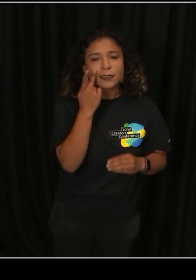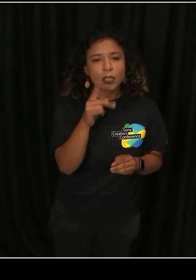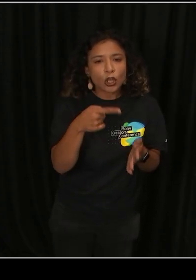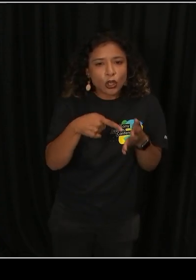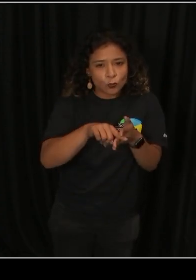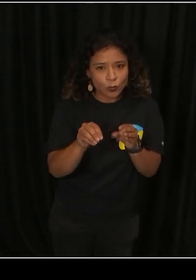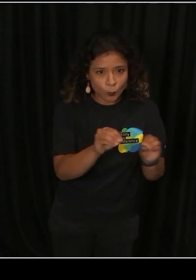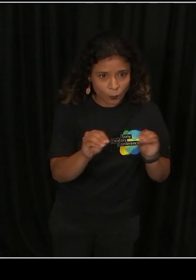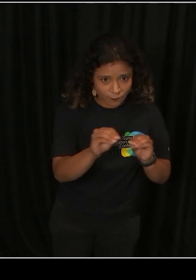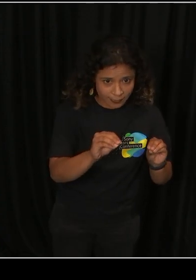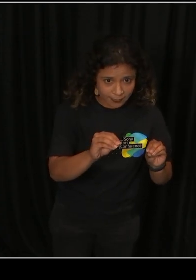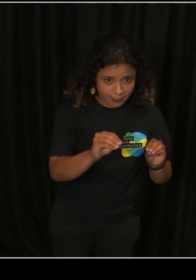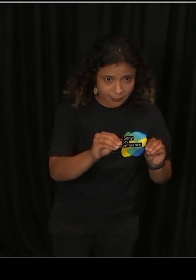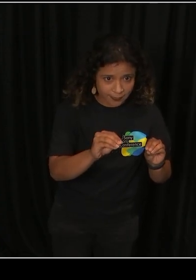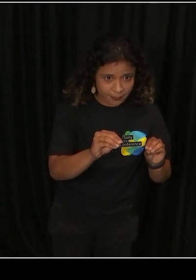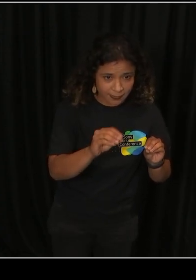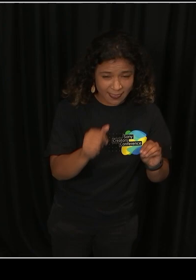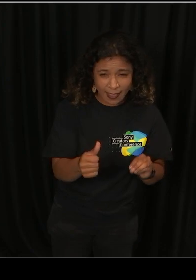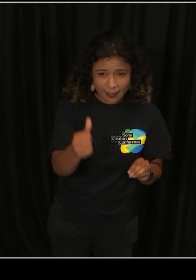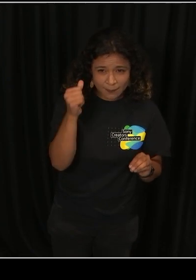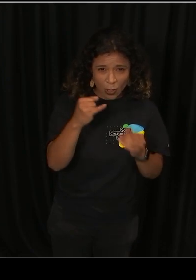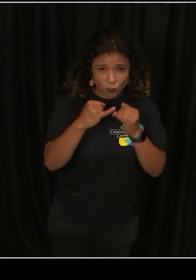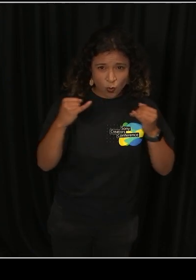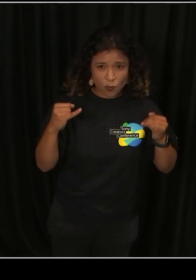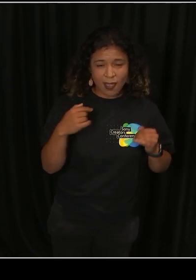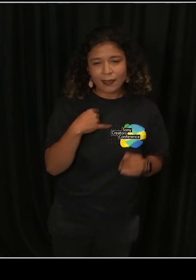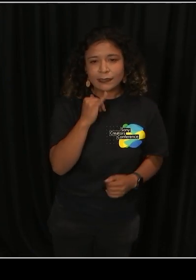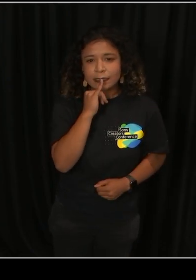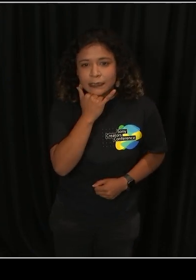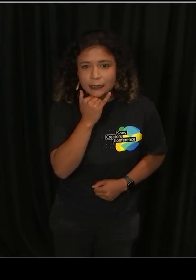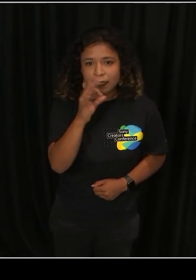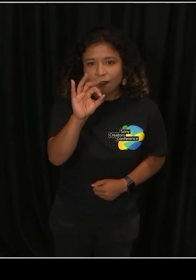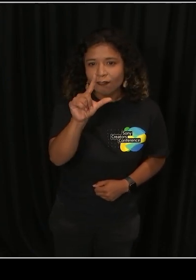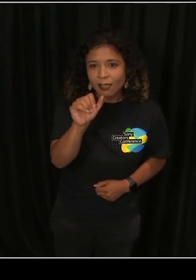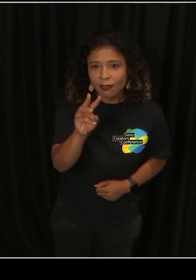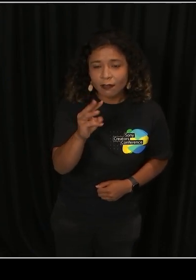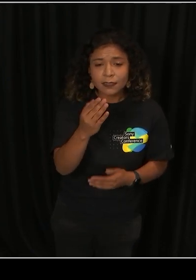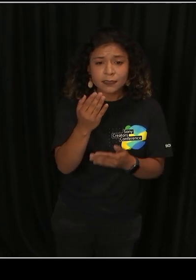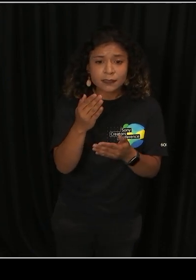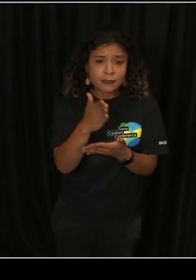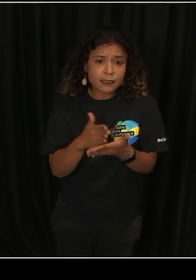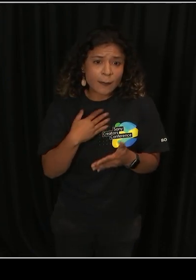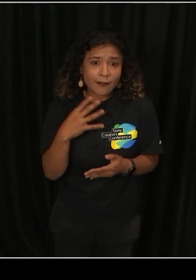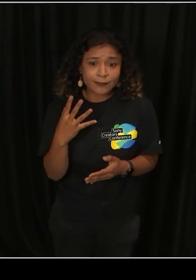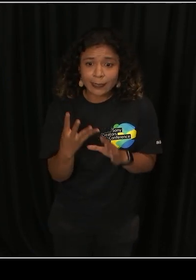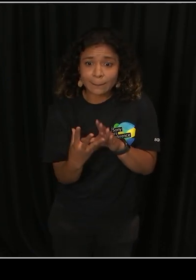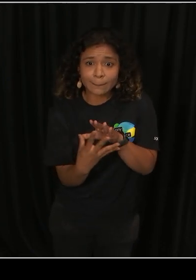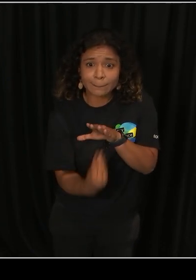The entire back row is variations that are flawed. Some of them have missing data in reagrds to movement that you'll see there.